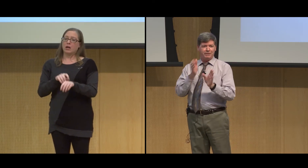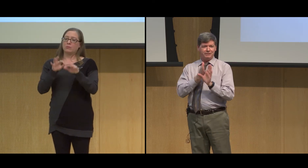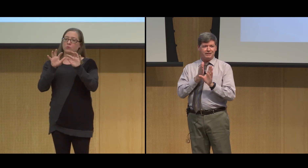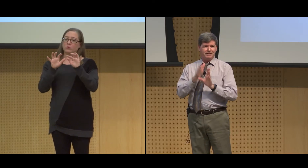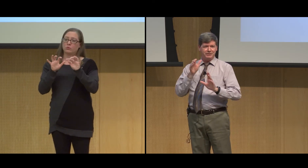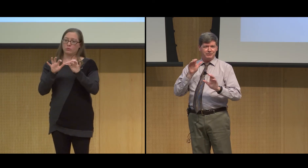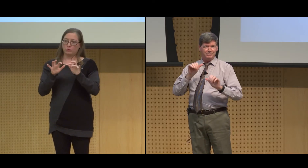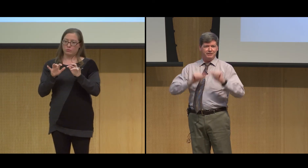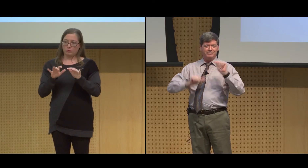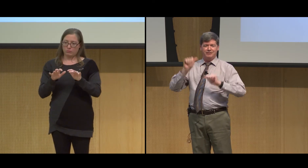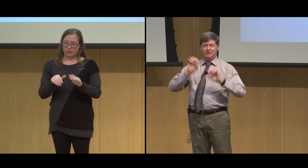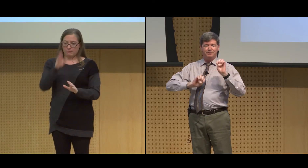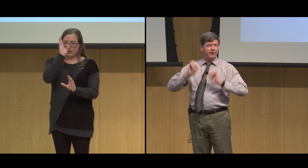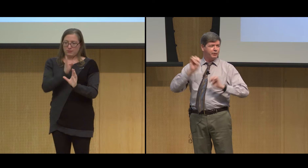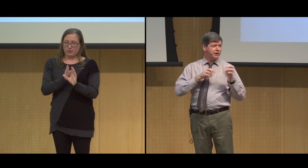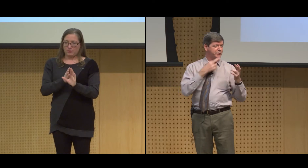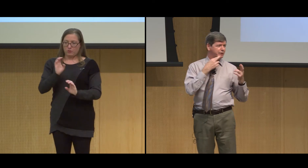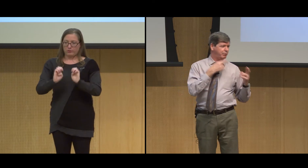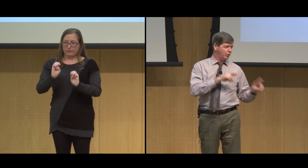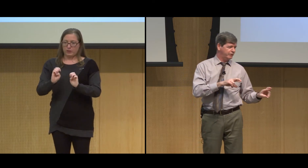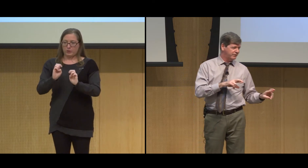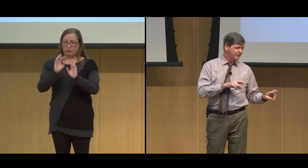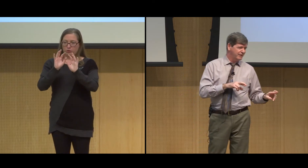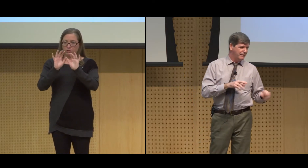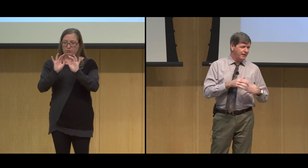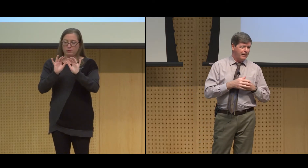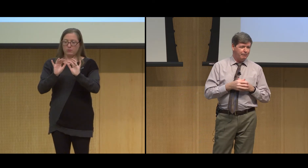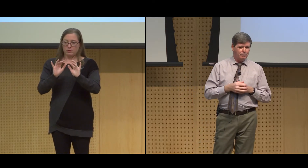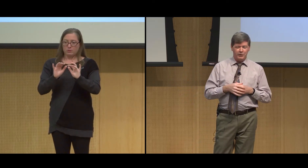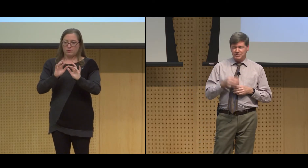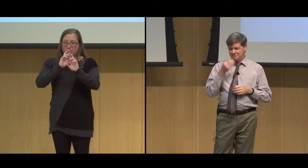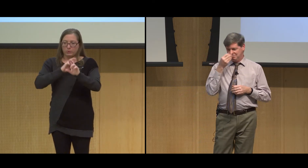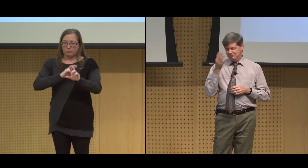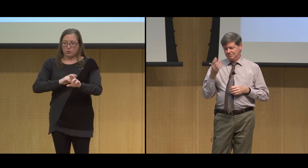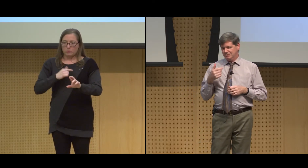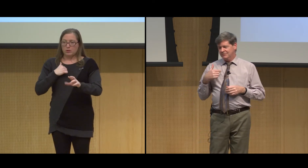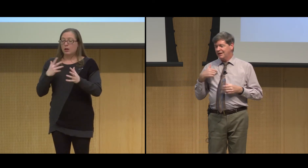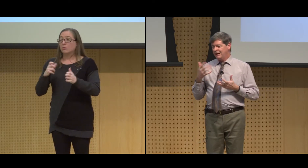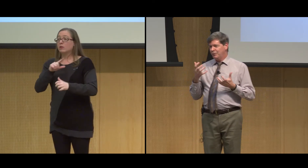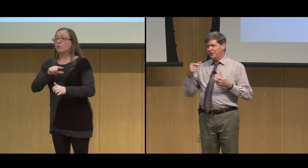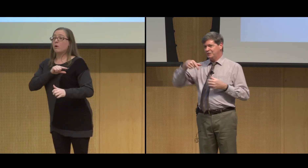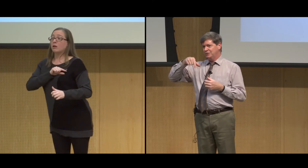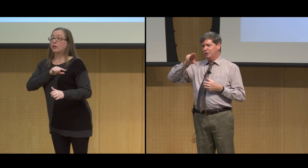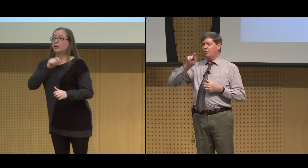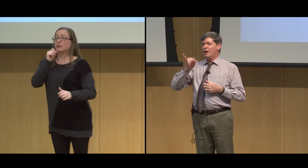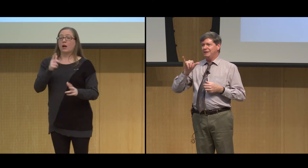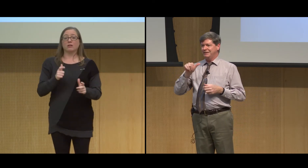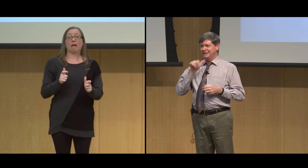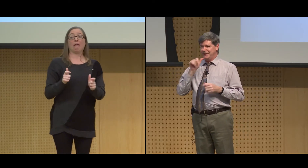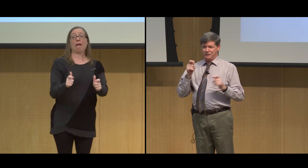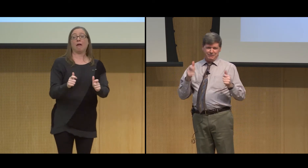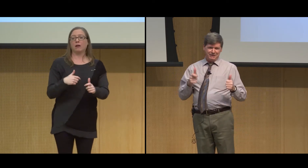my psychological evaluation reports, um, which I wanted quality not speed,